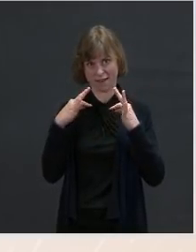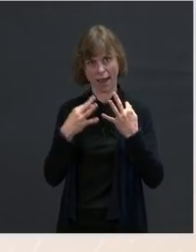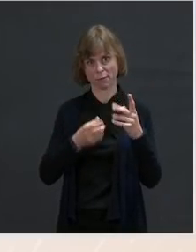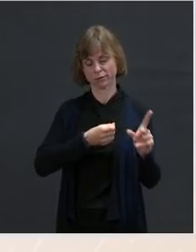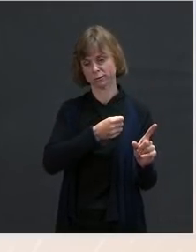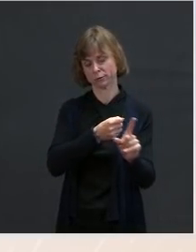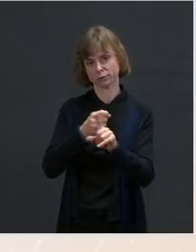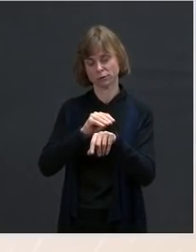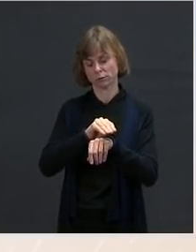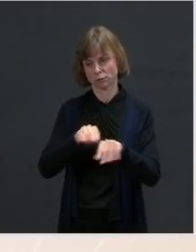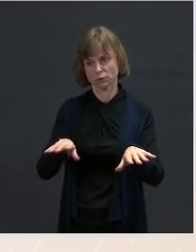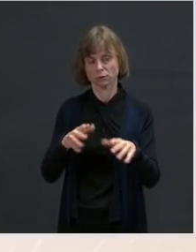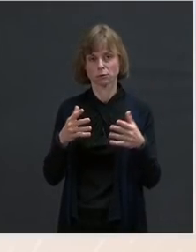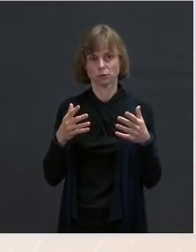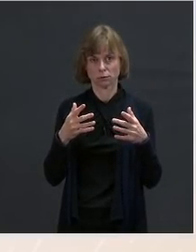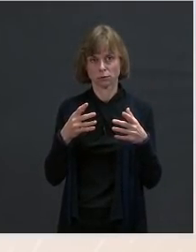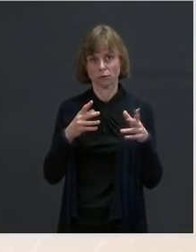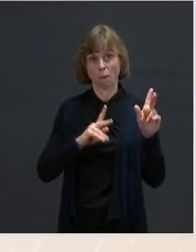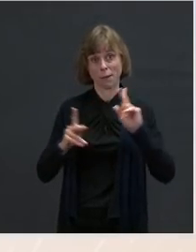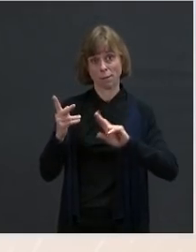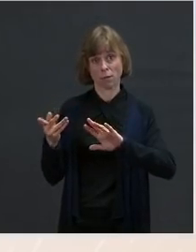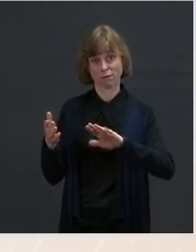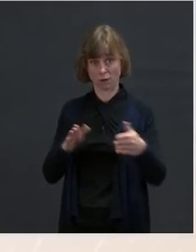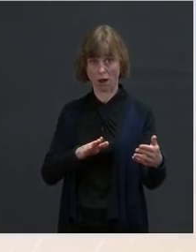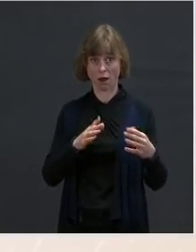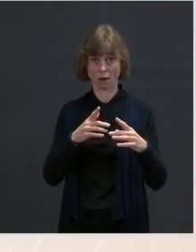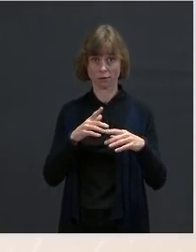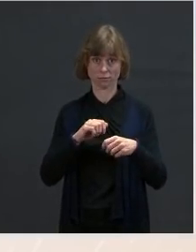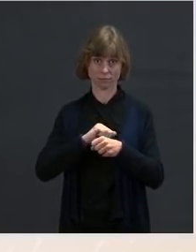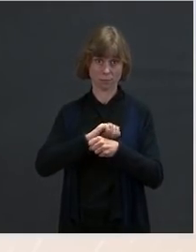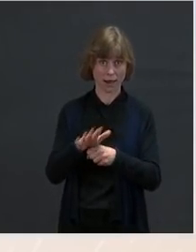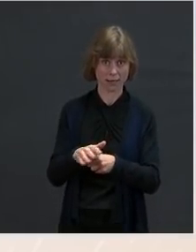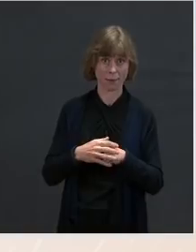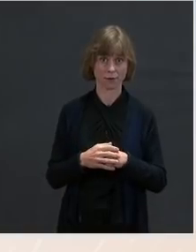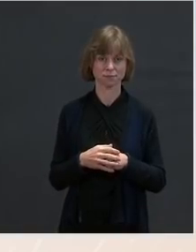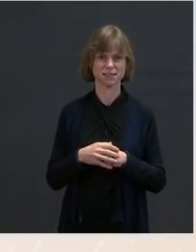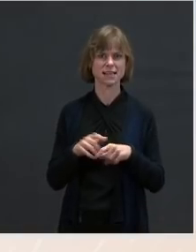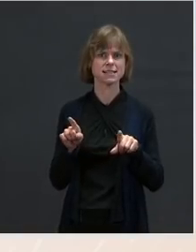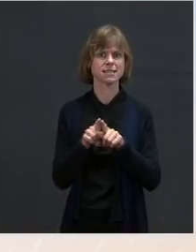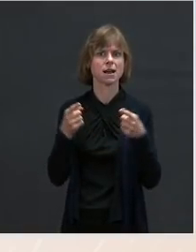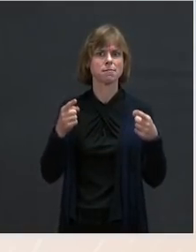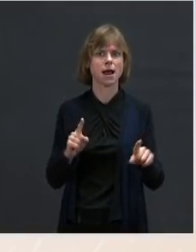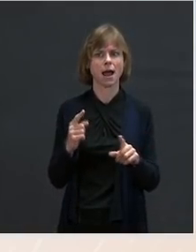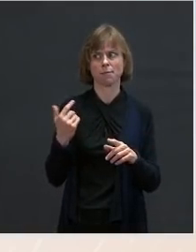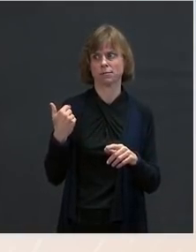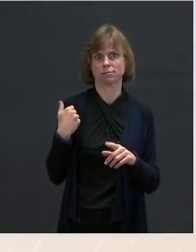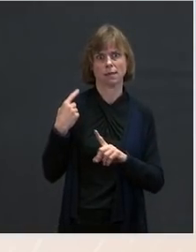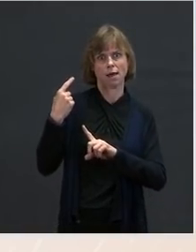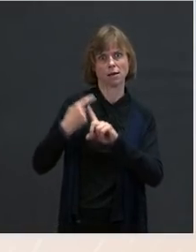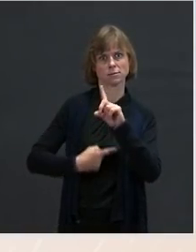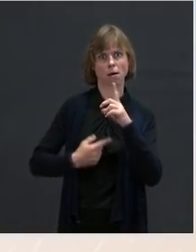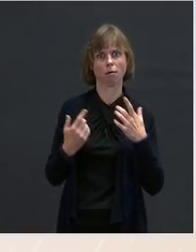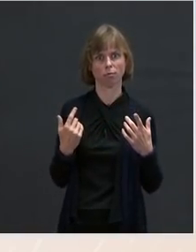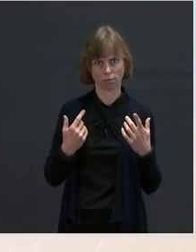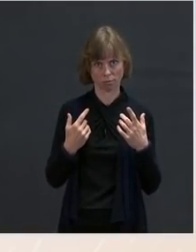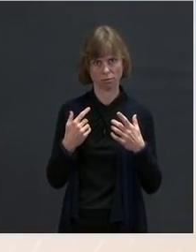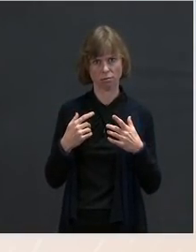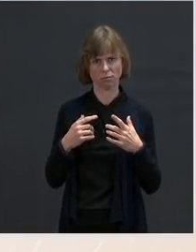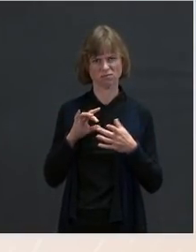that have been lost from the pandemic -- something he also did just a month ago around the inauguration. And so, clearly -- and these remarks,